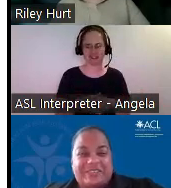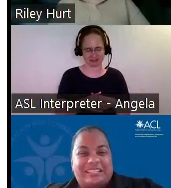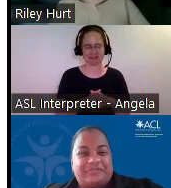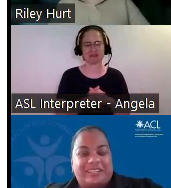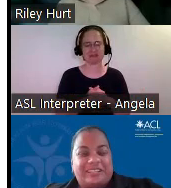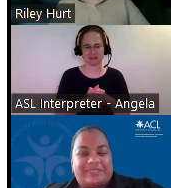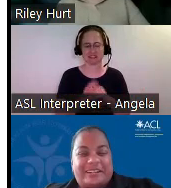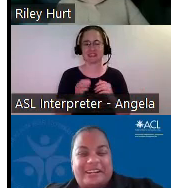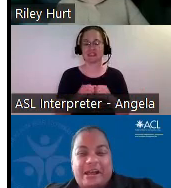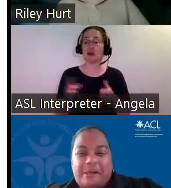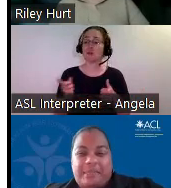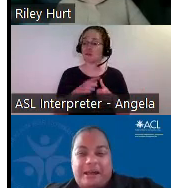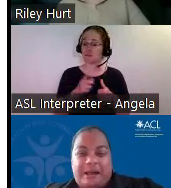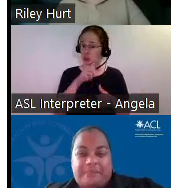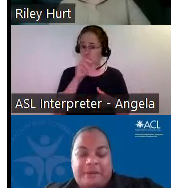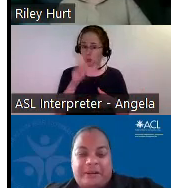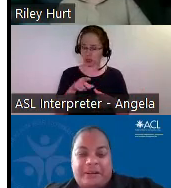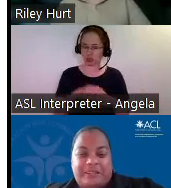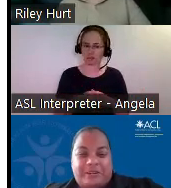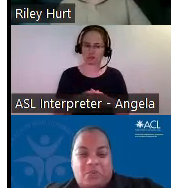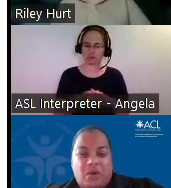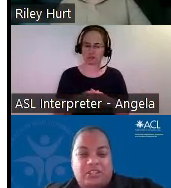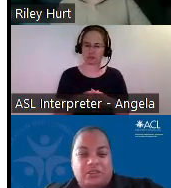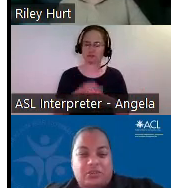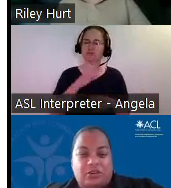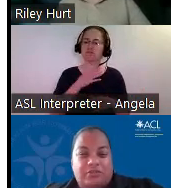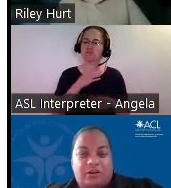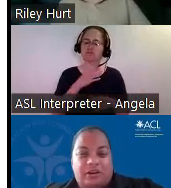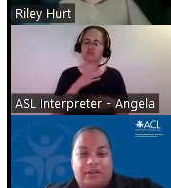for this first one, they're wanting to know what do you look for in a